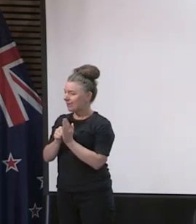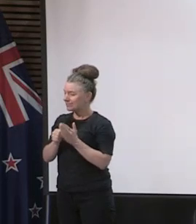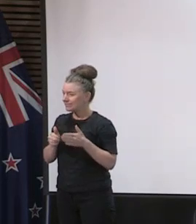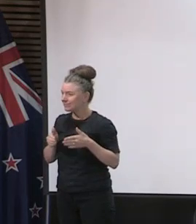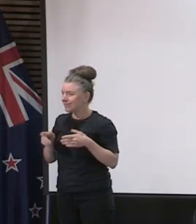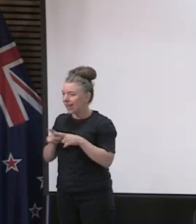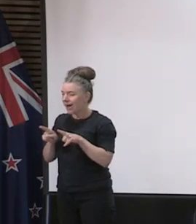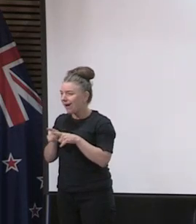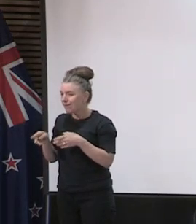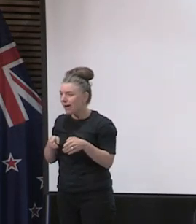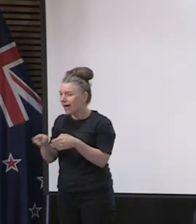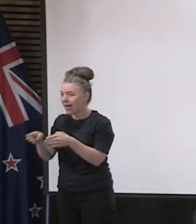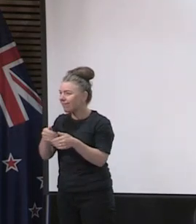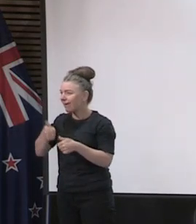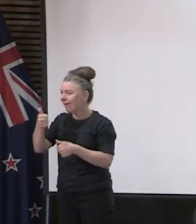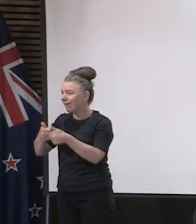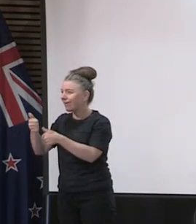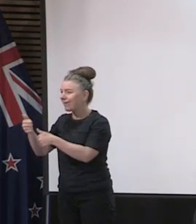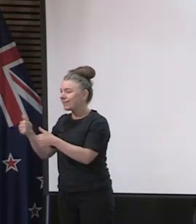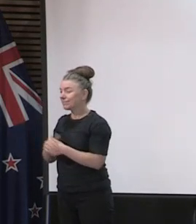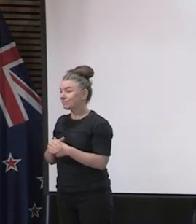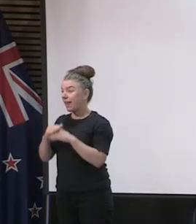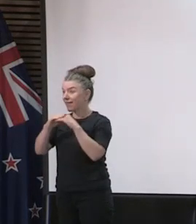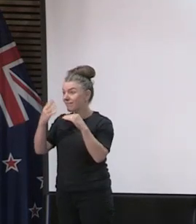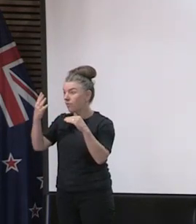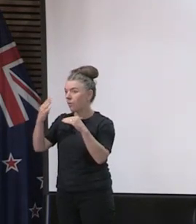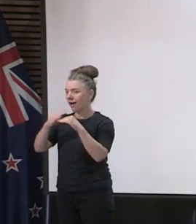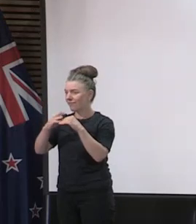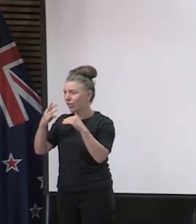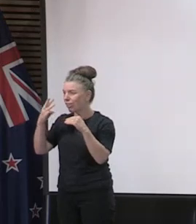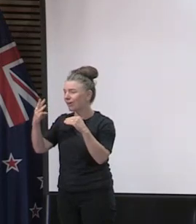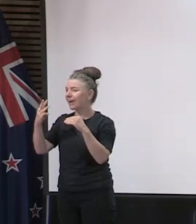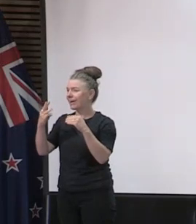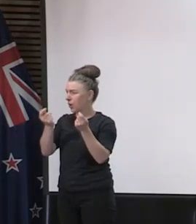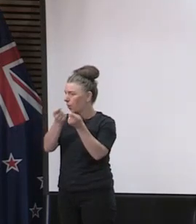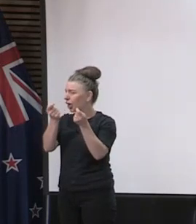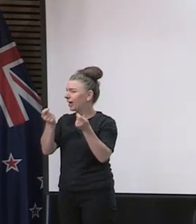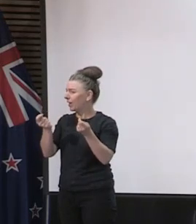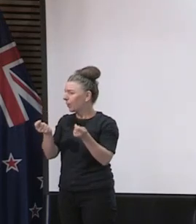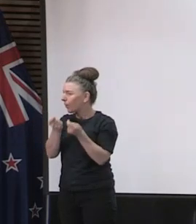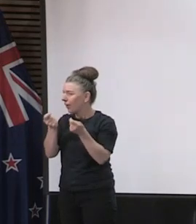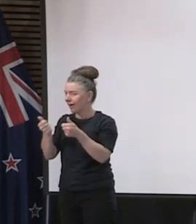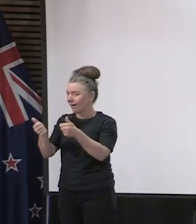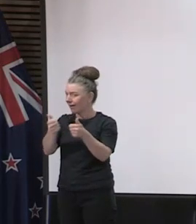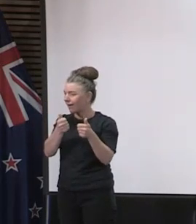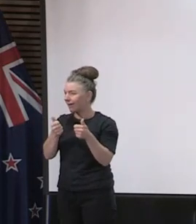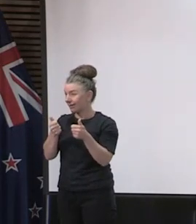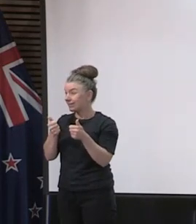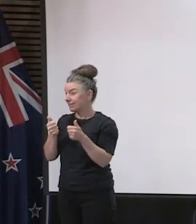figures do reinforce we are on the right path, that we have - we are maintaining the gains